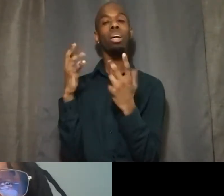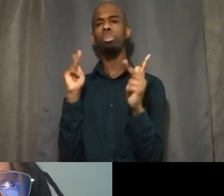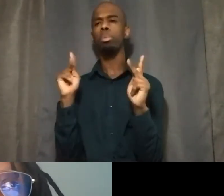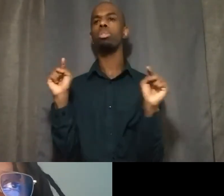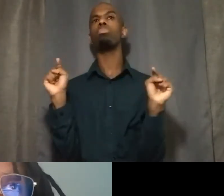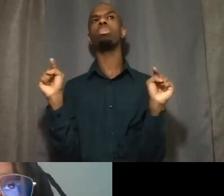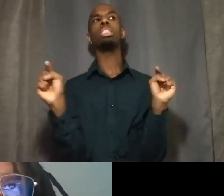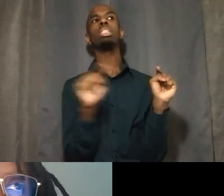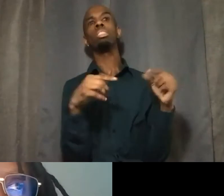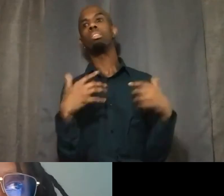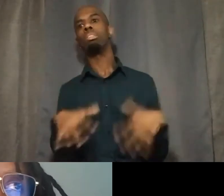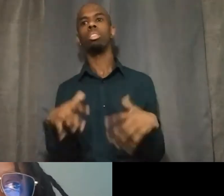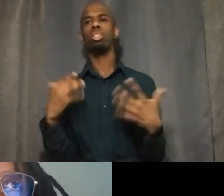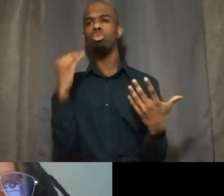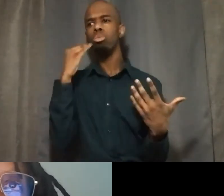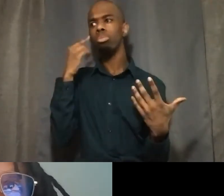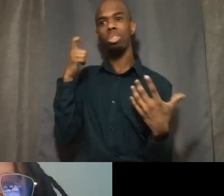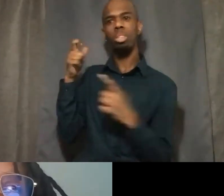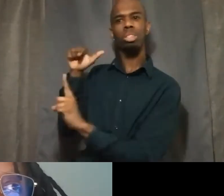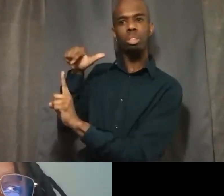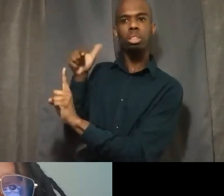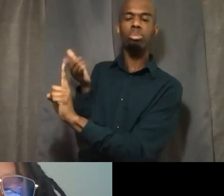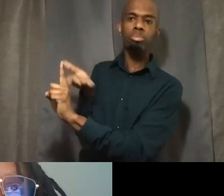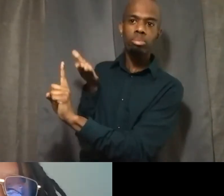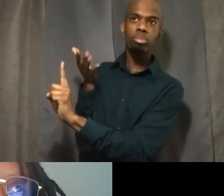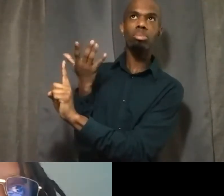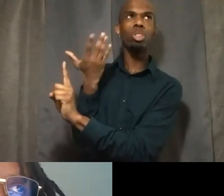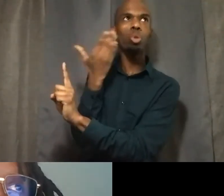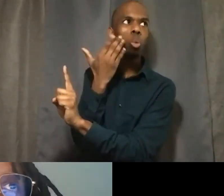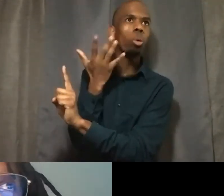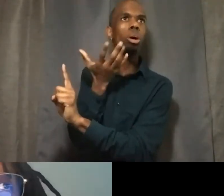just being, her being a, you know, like a, not only